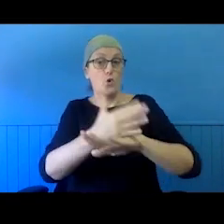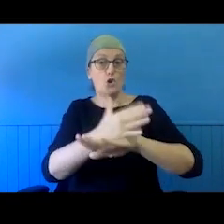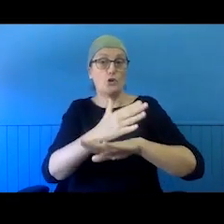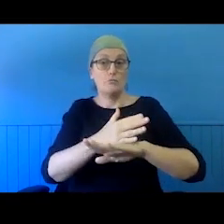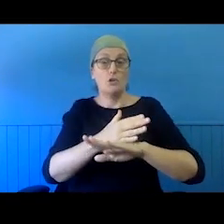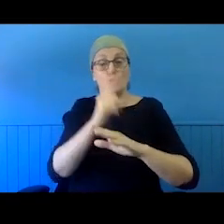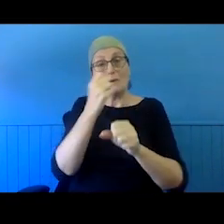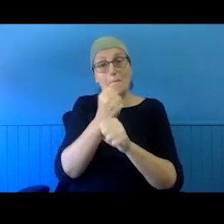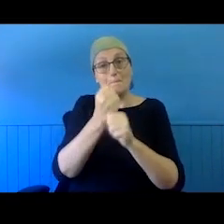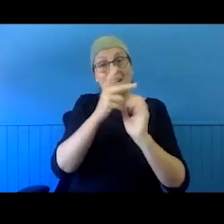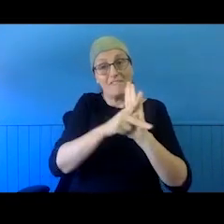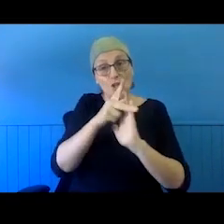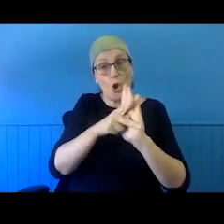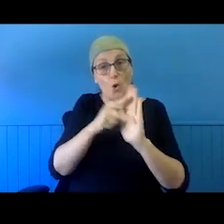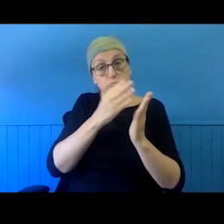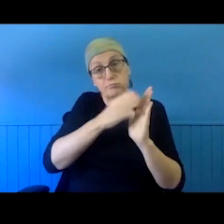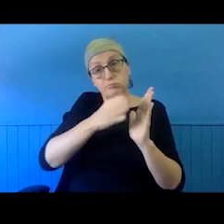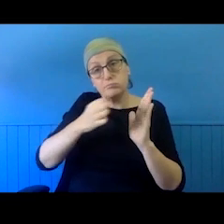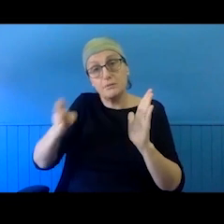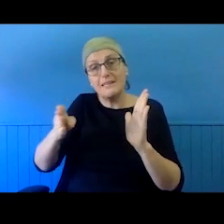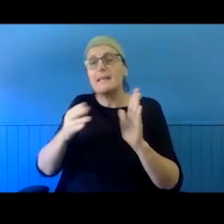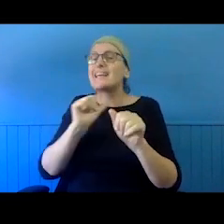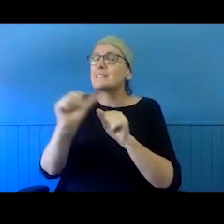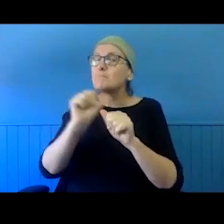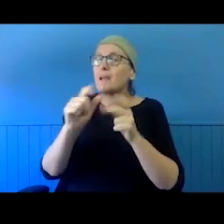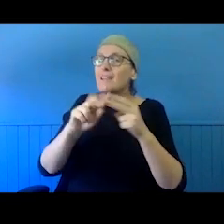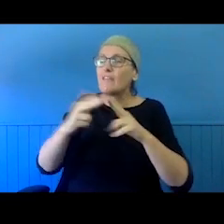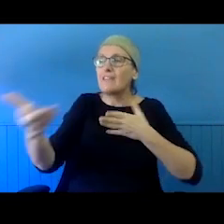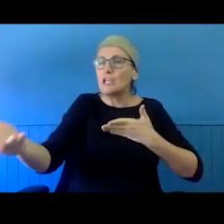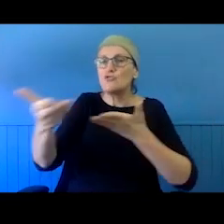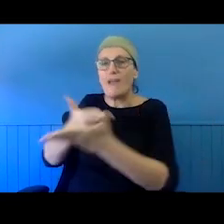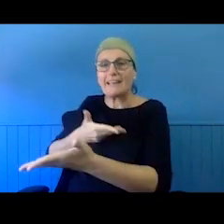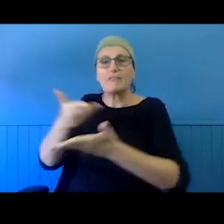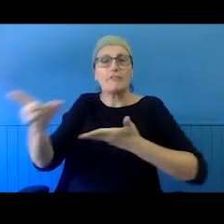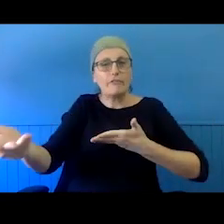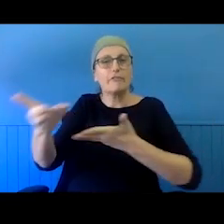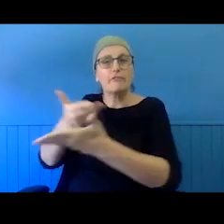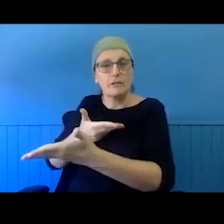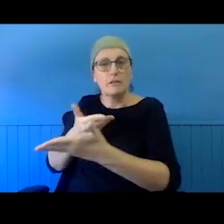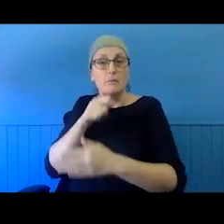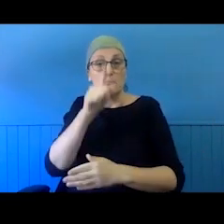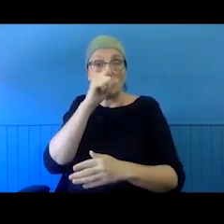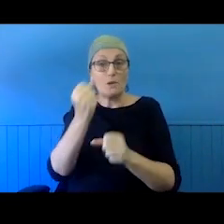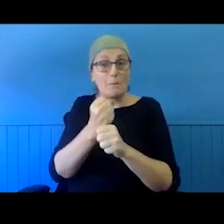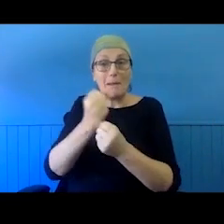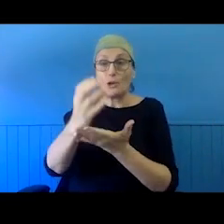them. But Udemy democratises learning. Anybody can go on there and put a course on there. Obviously you then try and sell it to your